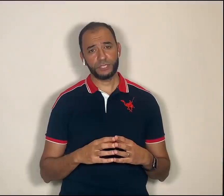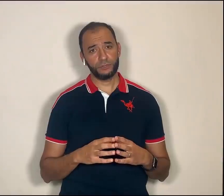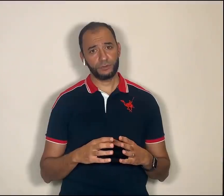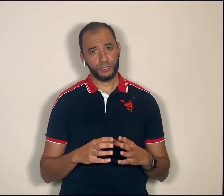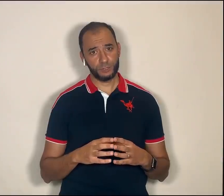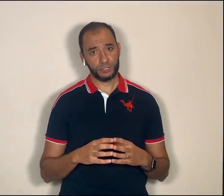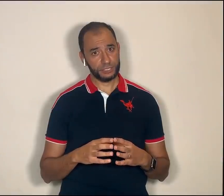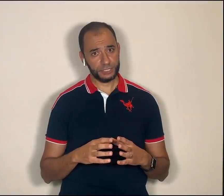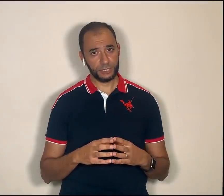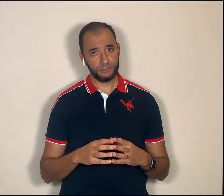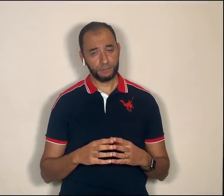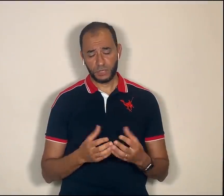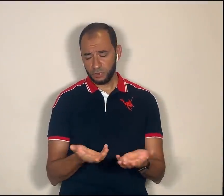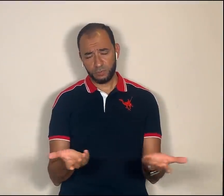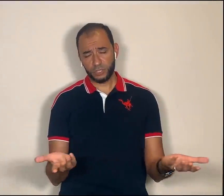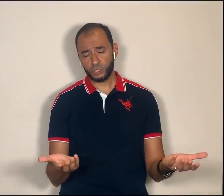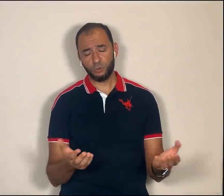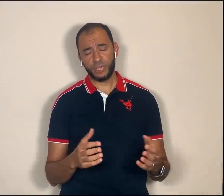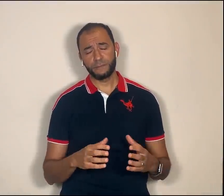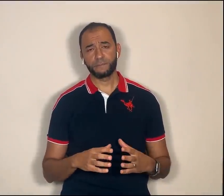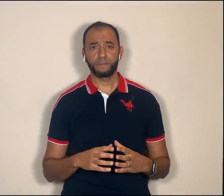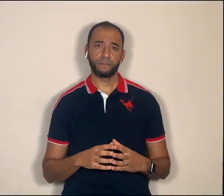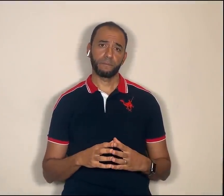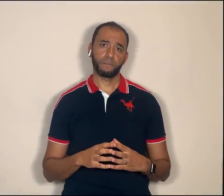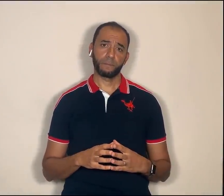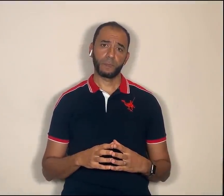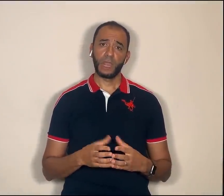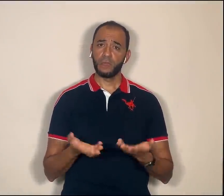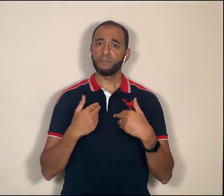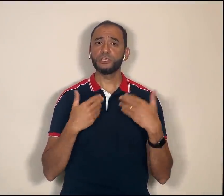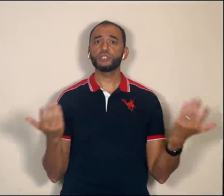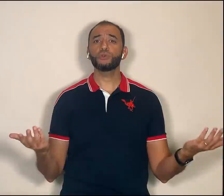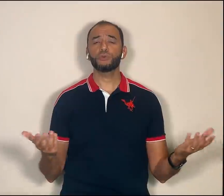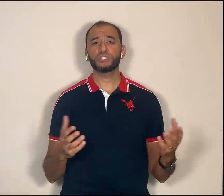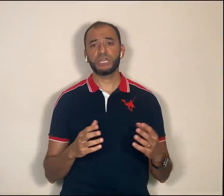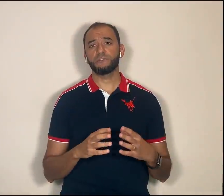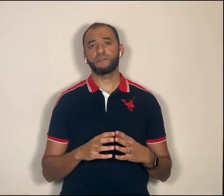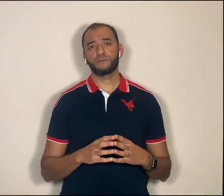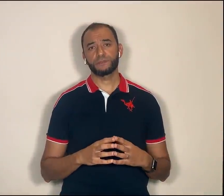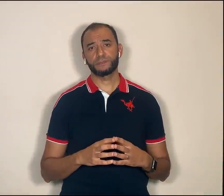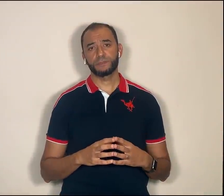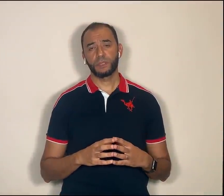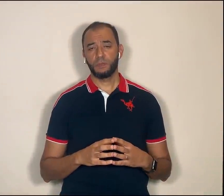cell organisms existed, please show me! Please show yourself,